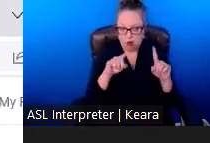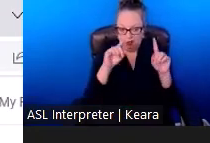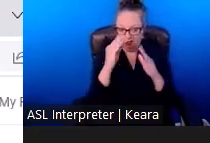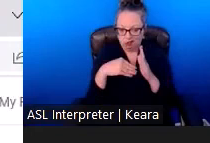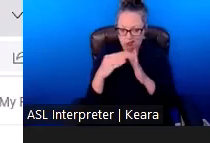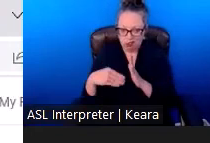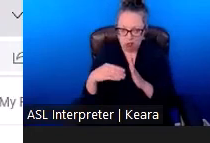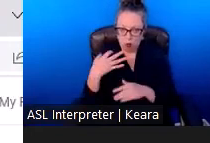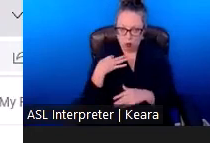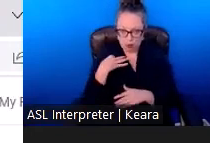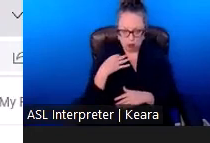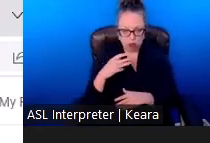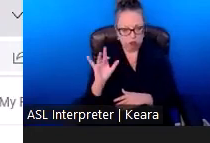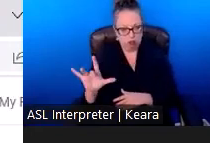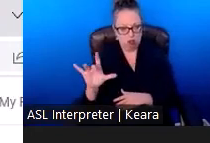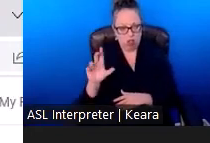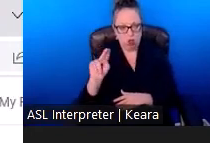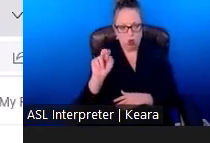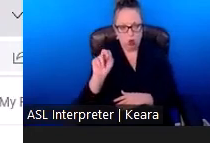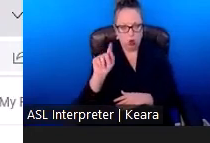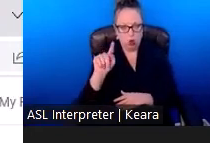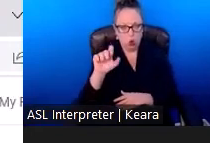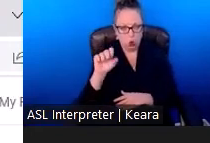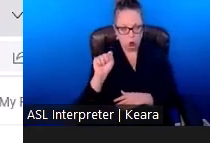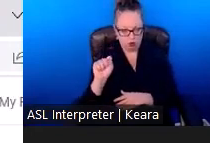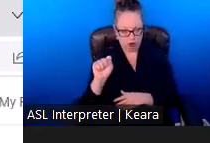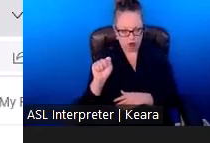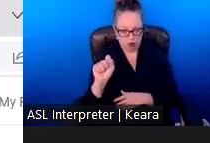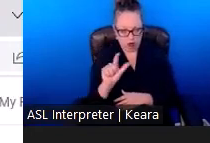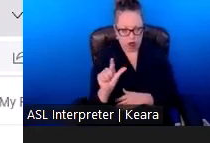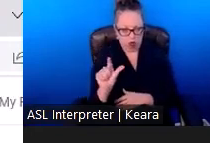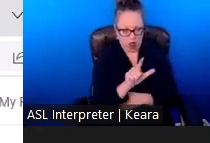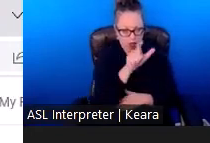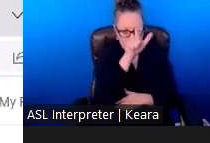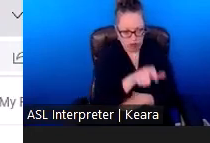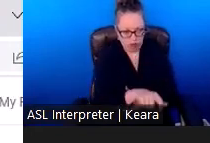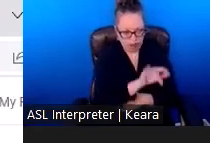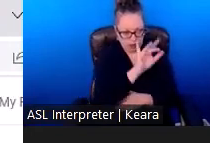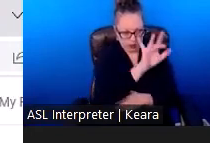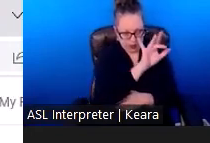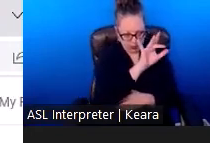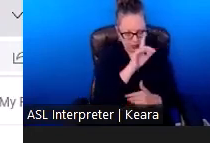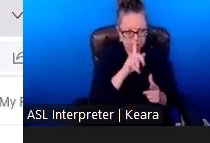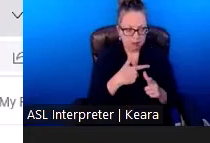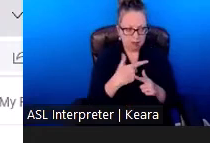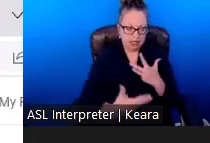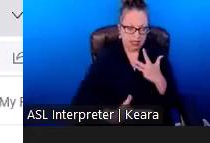on the Notes tab on the left hand side of the page and add a new note by clicking the